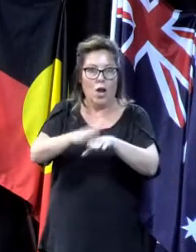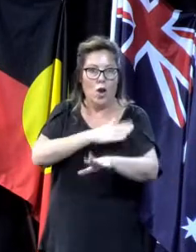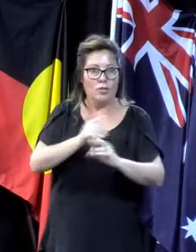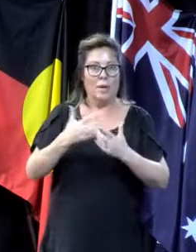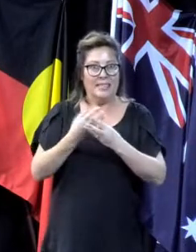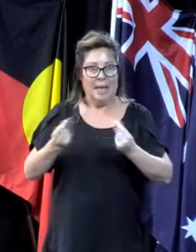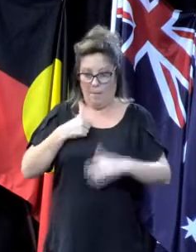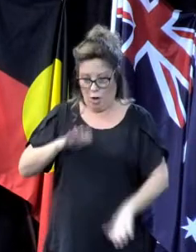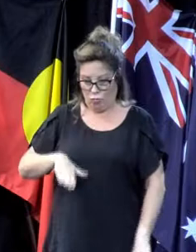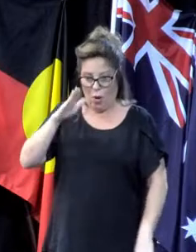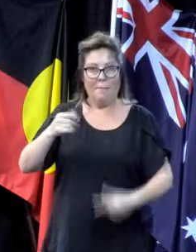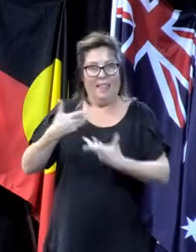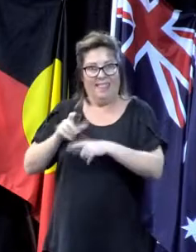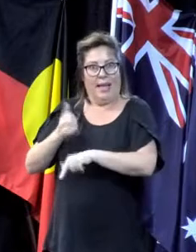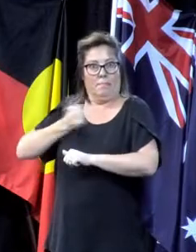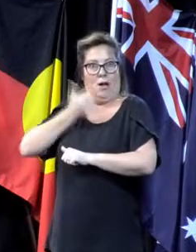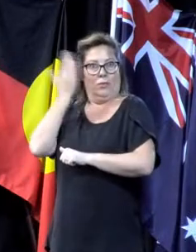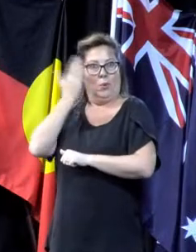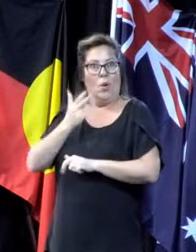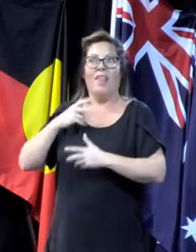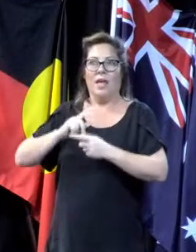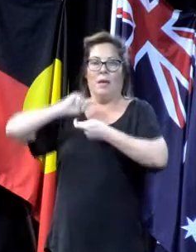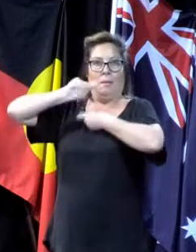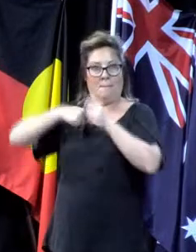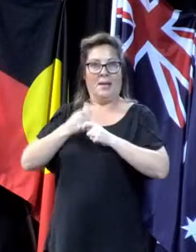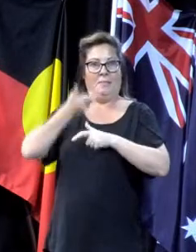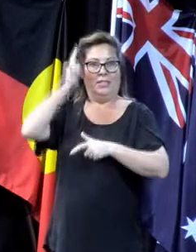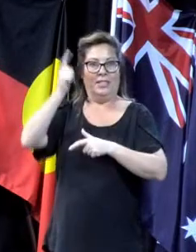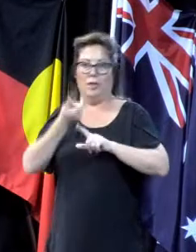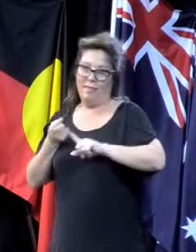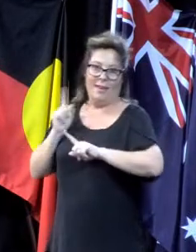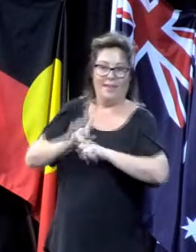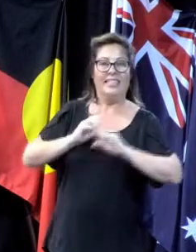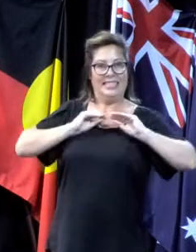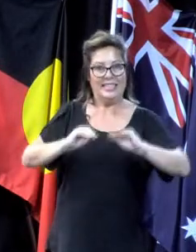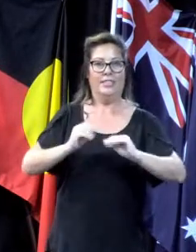as students to our school. But, through leadership and through this high will,